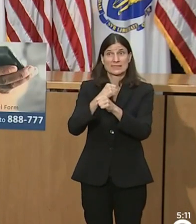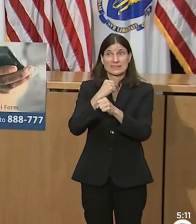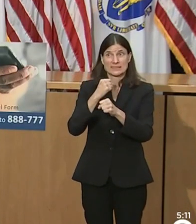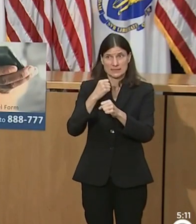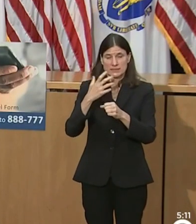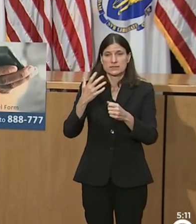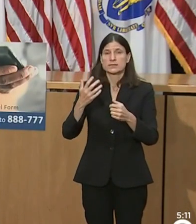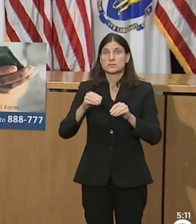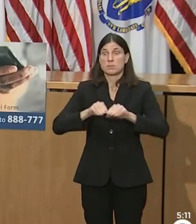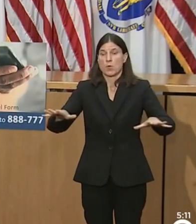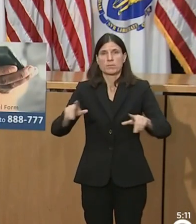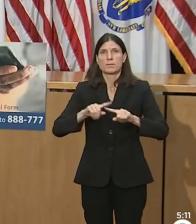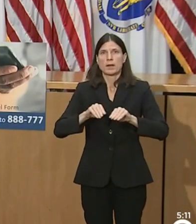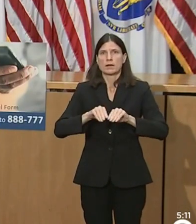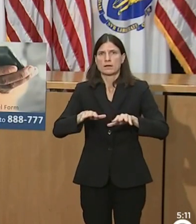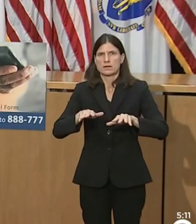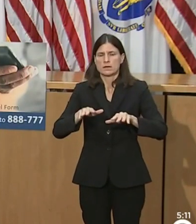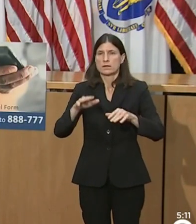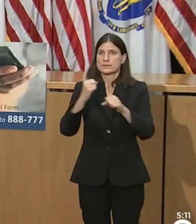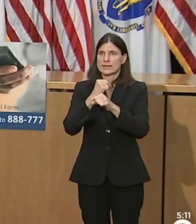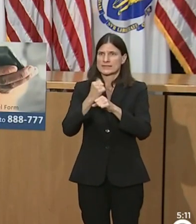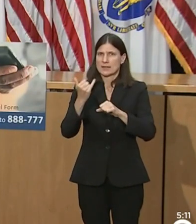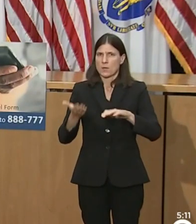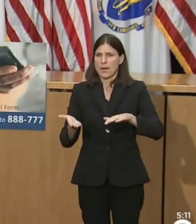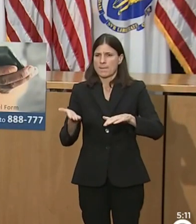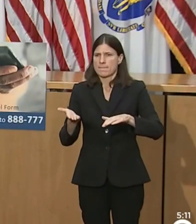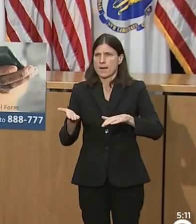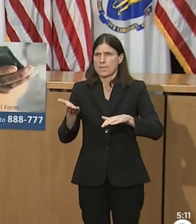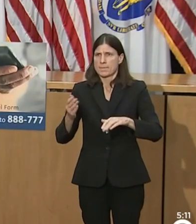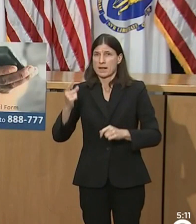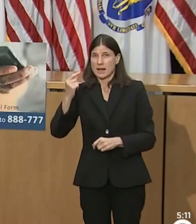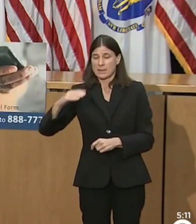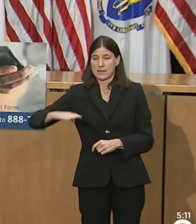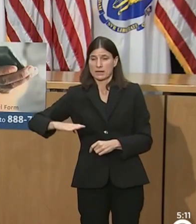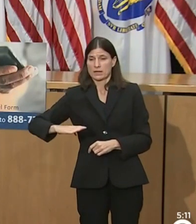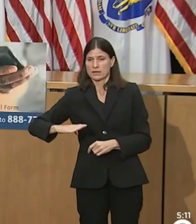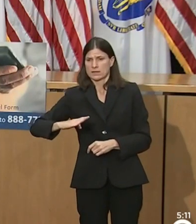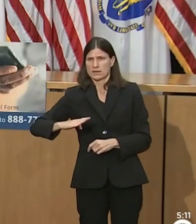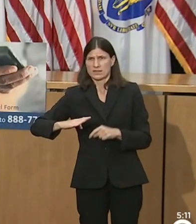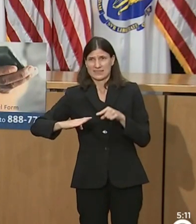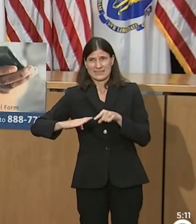CARE AND SPRINGFIELD AND THAT CROWDED CRUISE ON BOSTON HARBOR LAST WEEK. THESE LAPSES IN JUDGMENT,